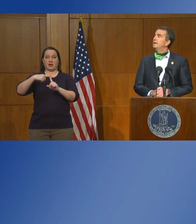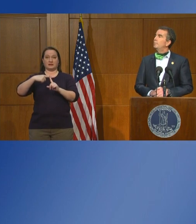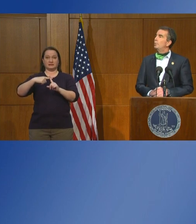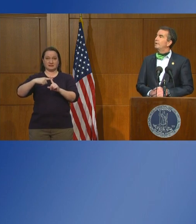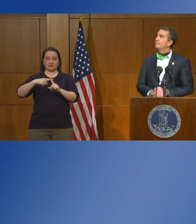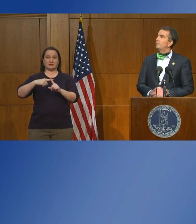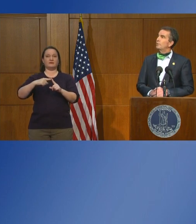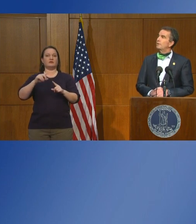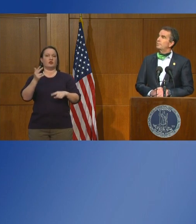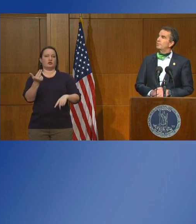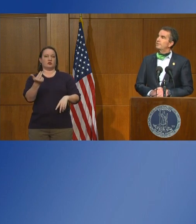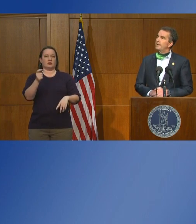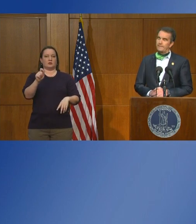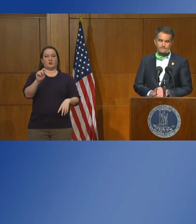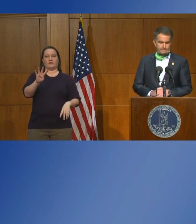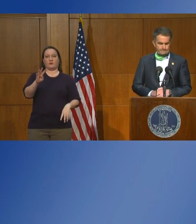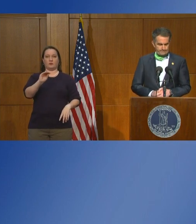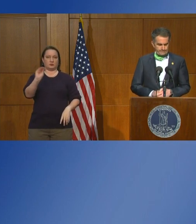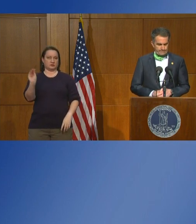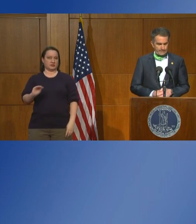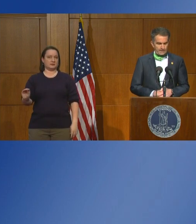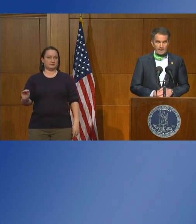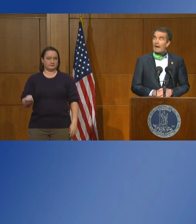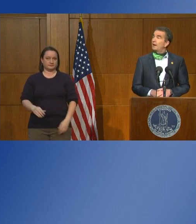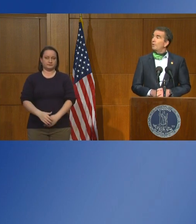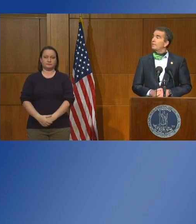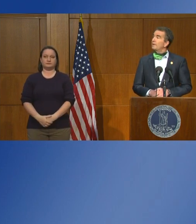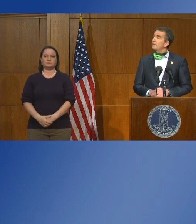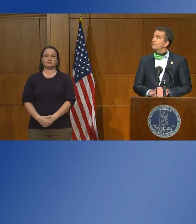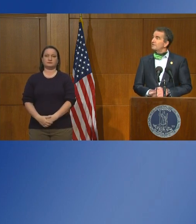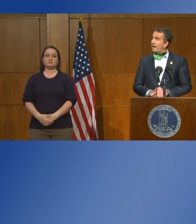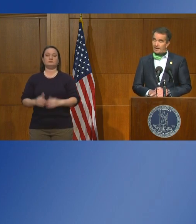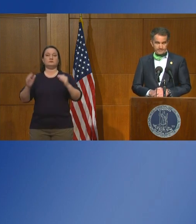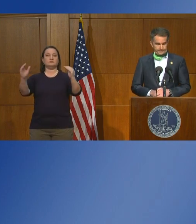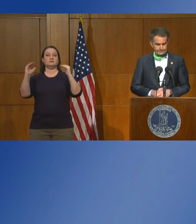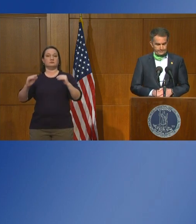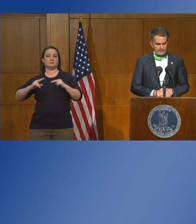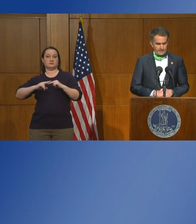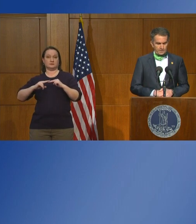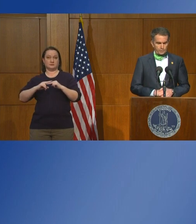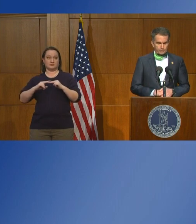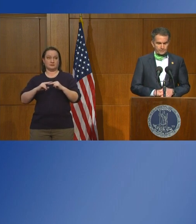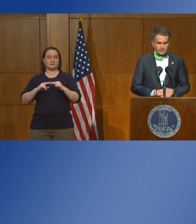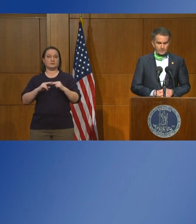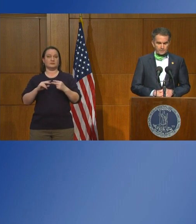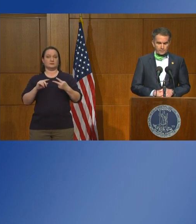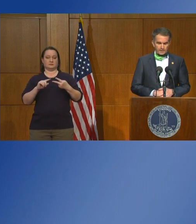POSITIVITY RATE WITH ALL TEST